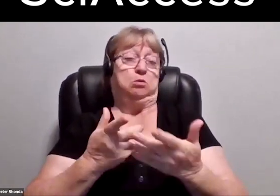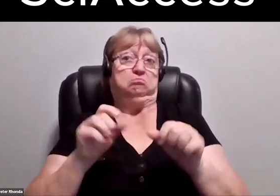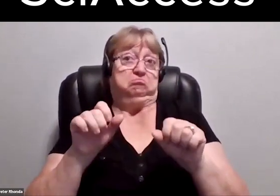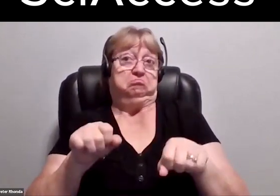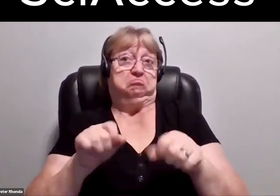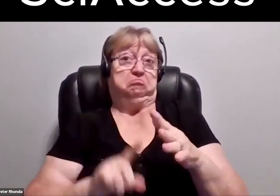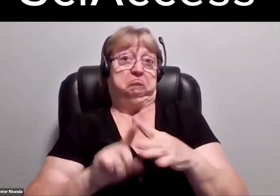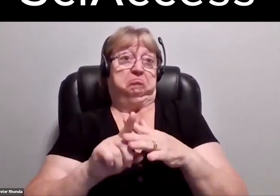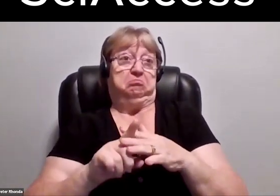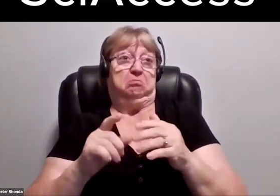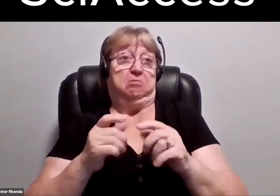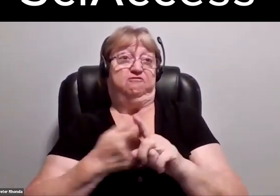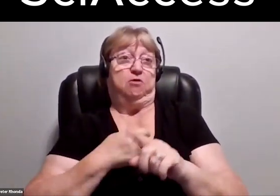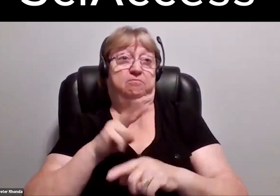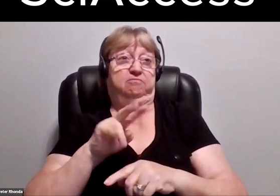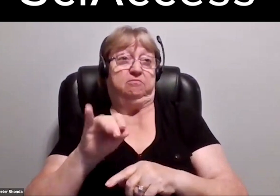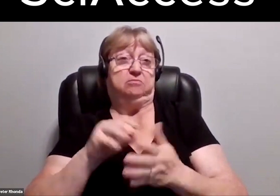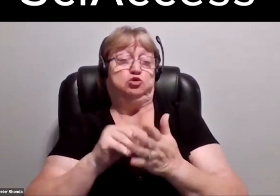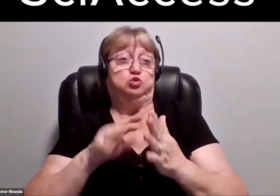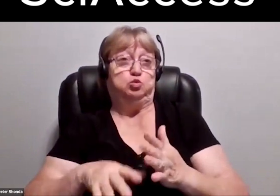with VI in terms of lack of materials.